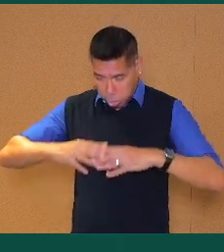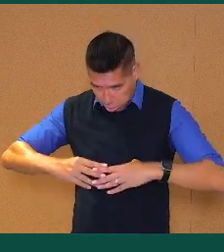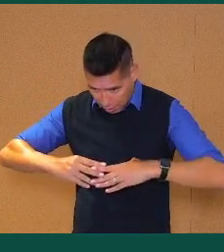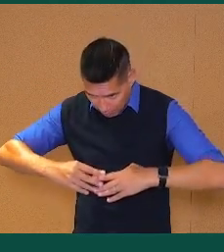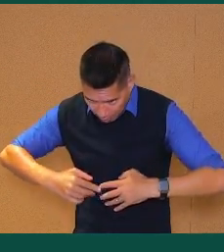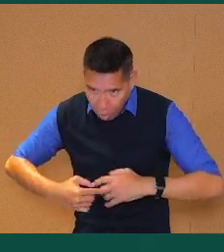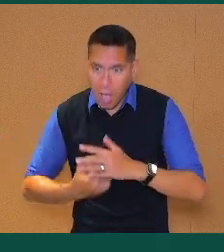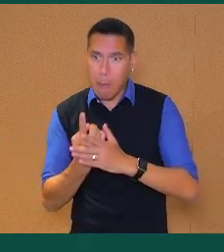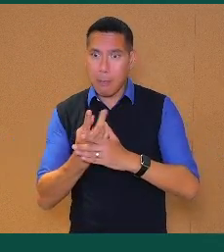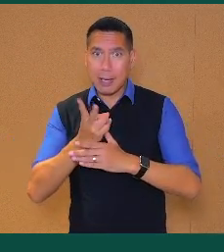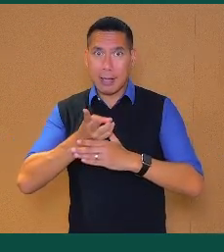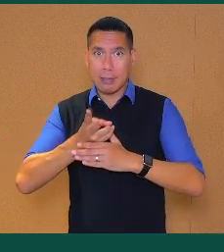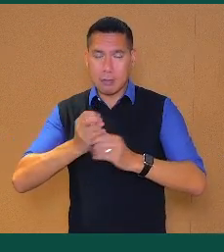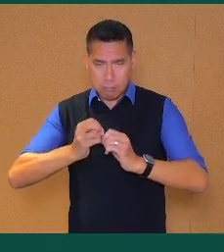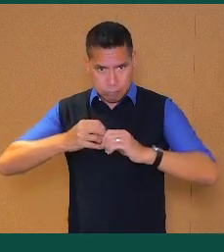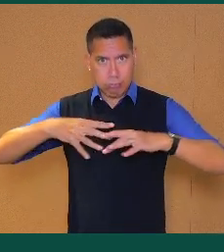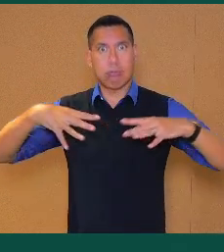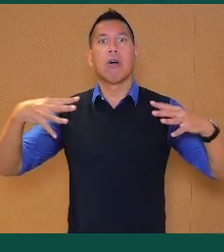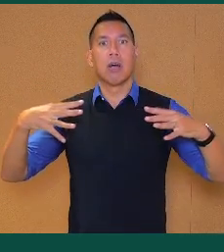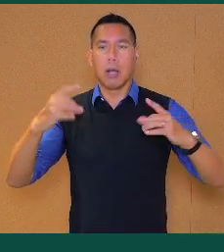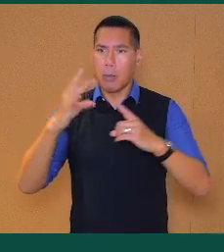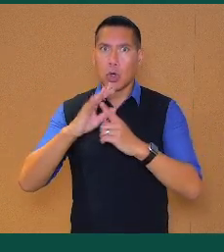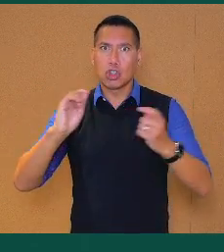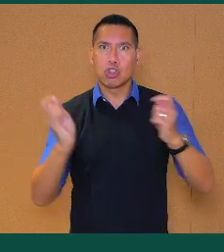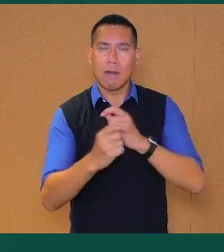ashes and are determined to bring about positive change in our communities. Every nominee in this category